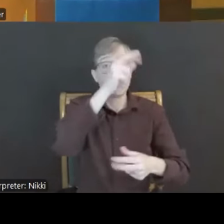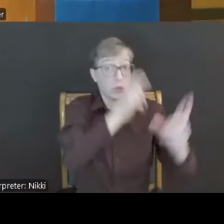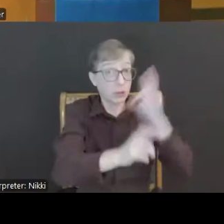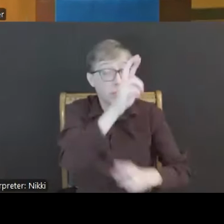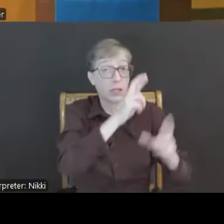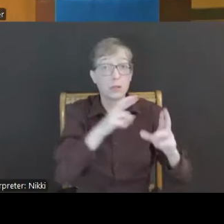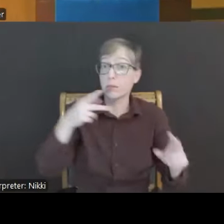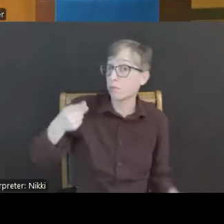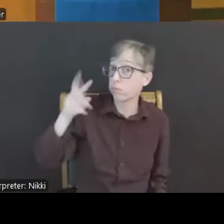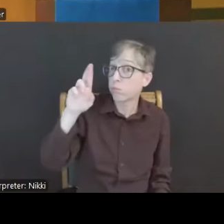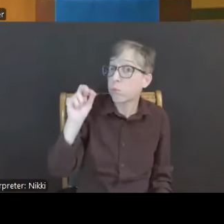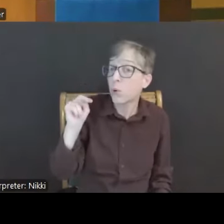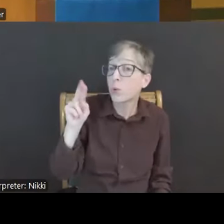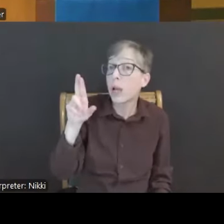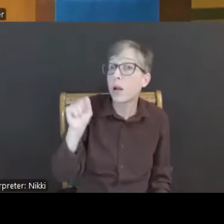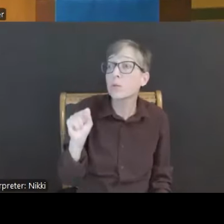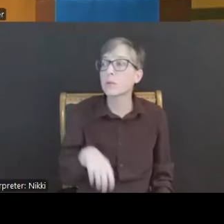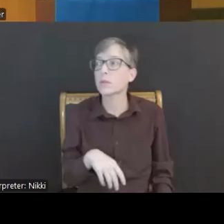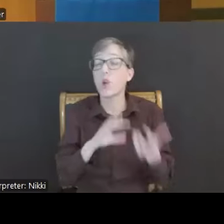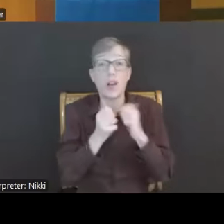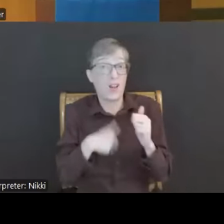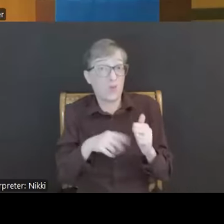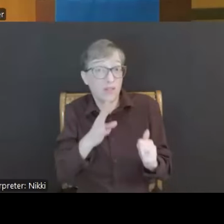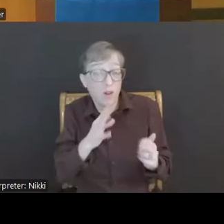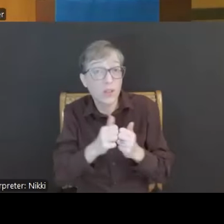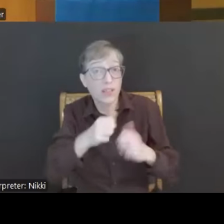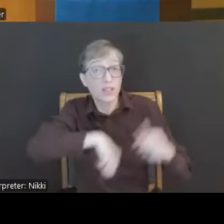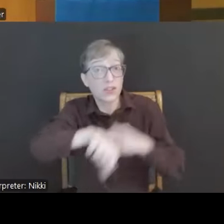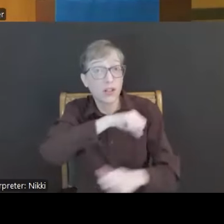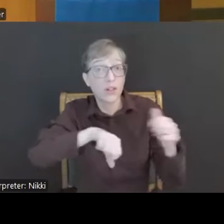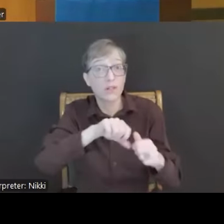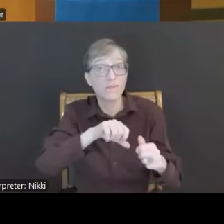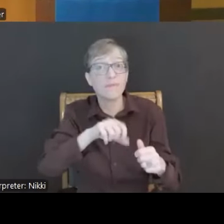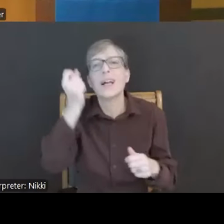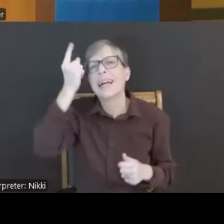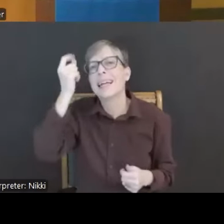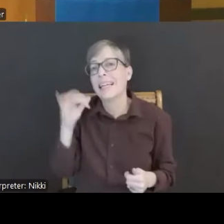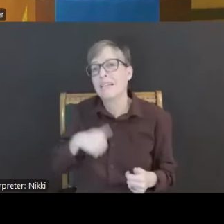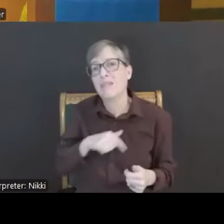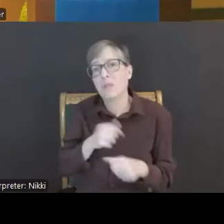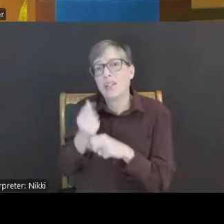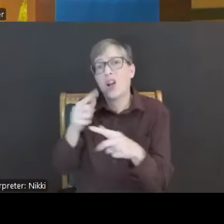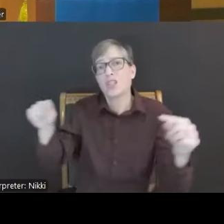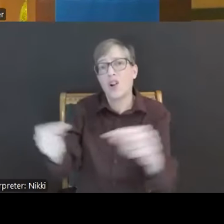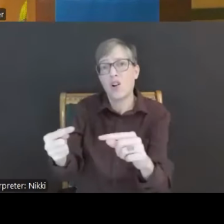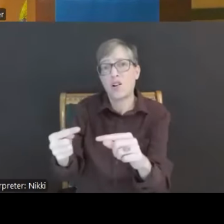cause harm um whether it's among staff patients families being able to recognize that and offer